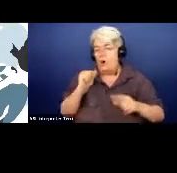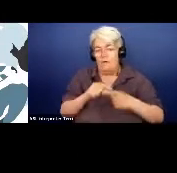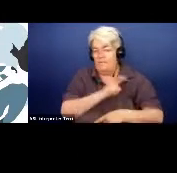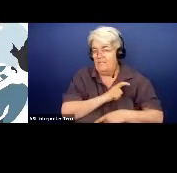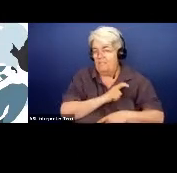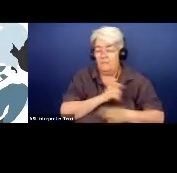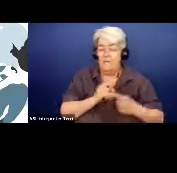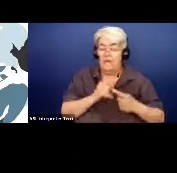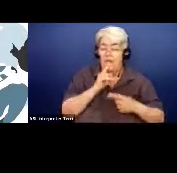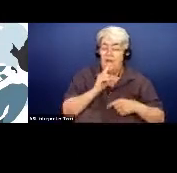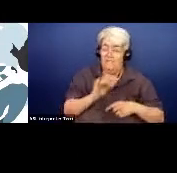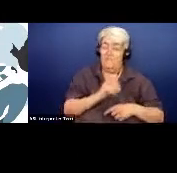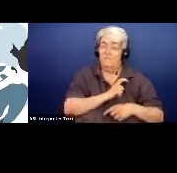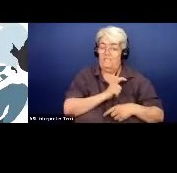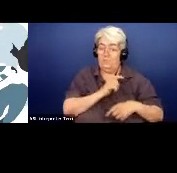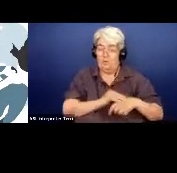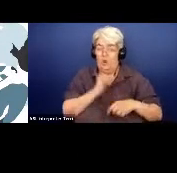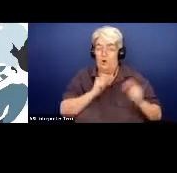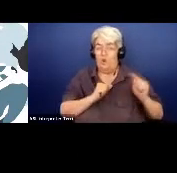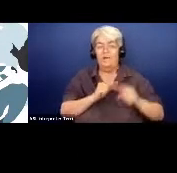they have the information and that their